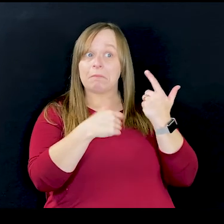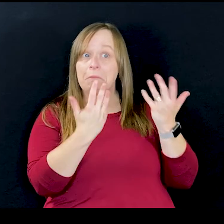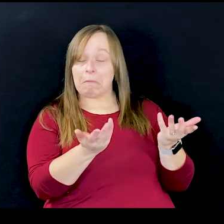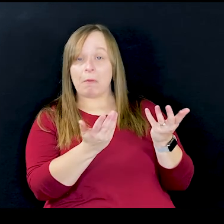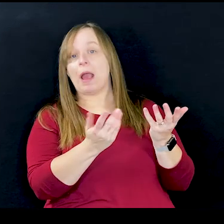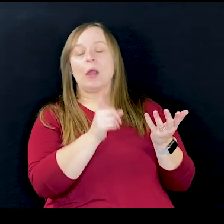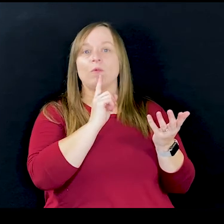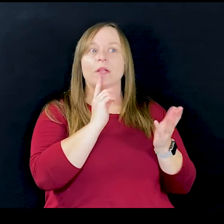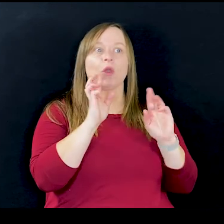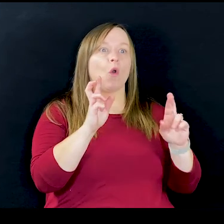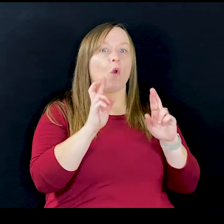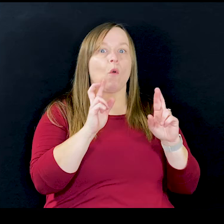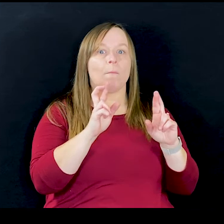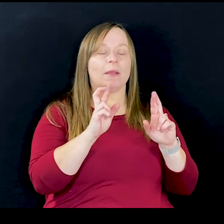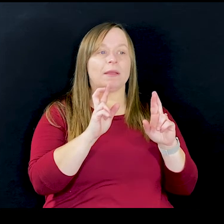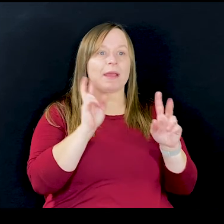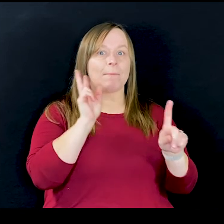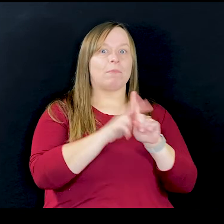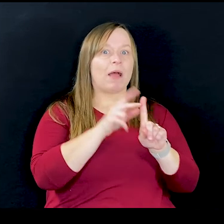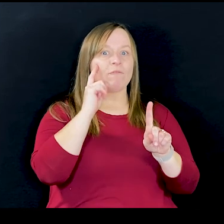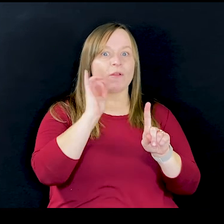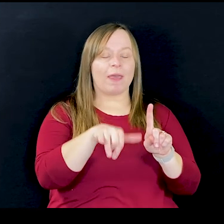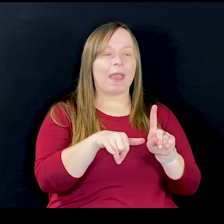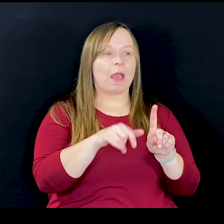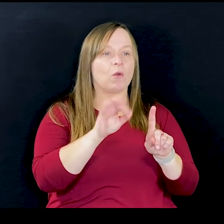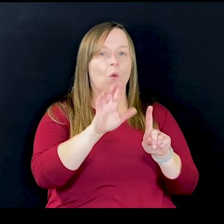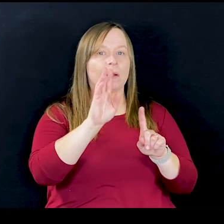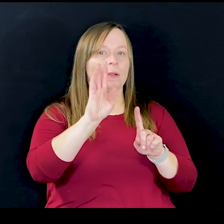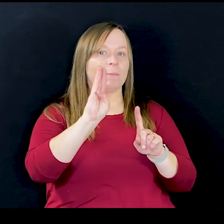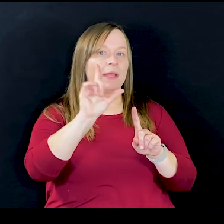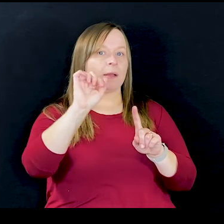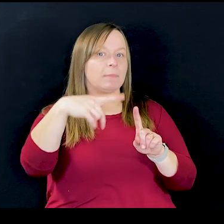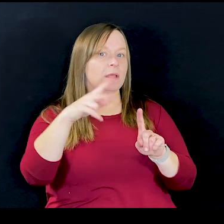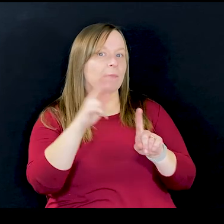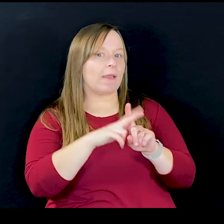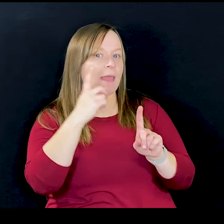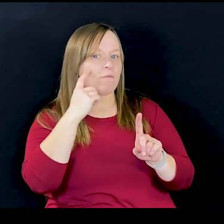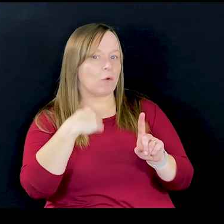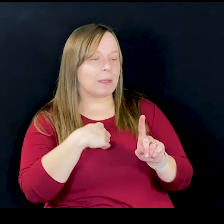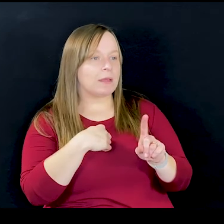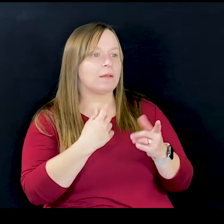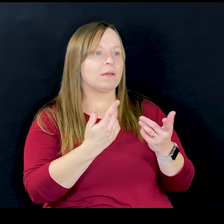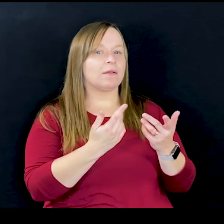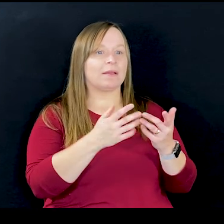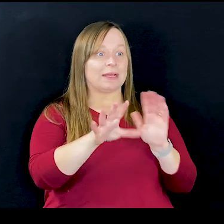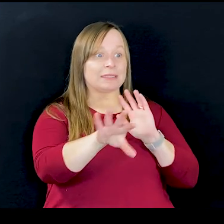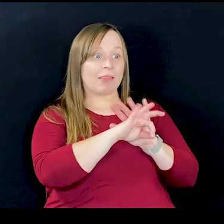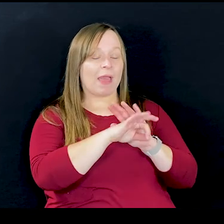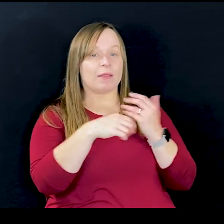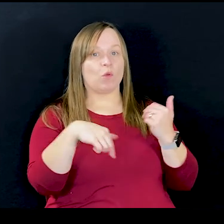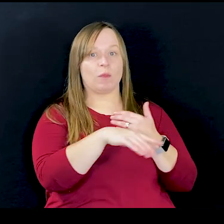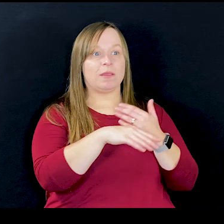And so I'm really hoping that I could apply for that or that VLP might apply for that. And if they do get selected, then we